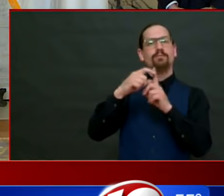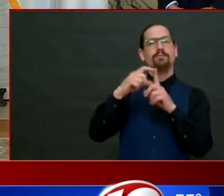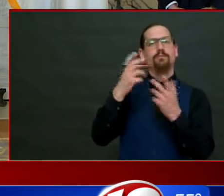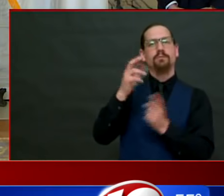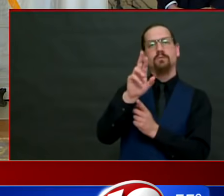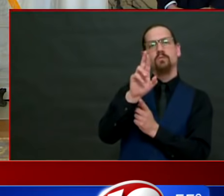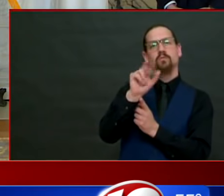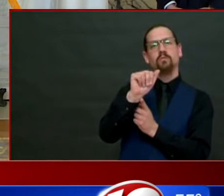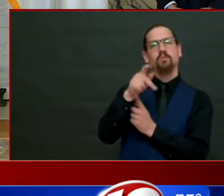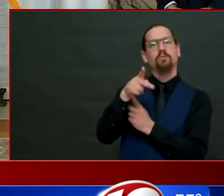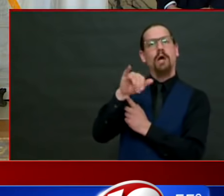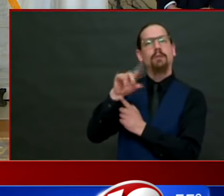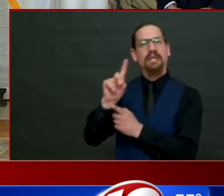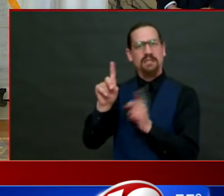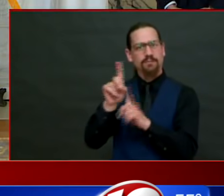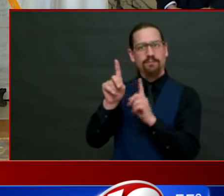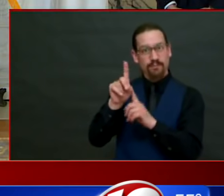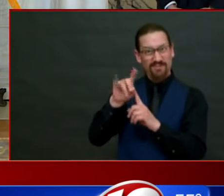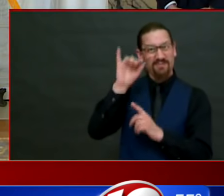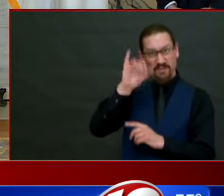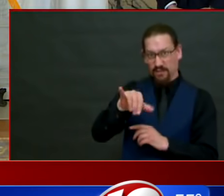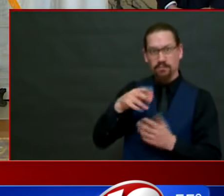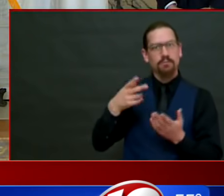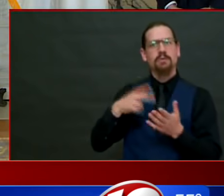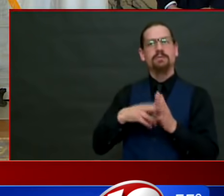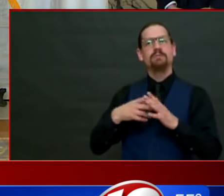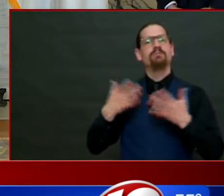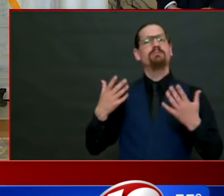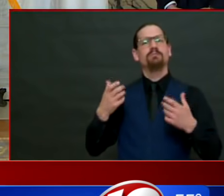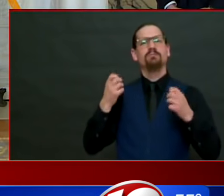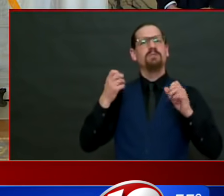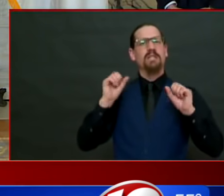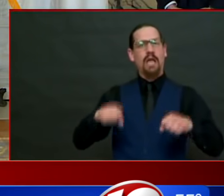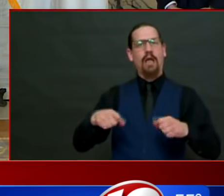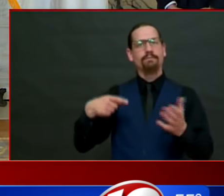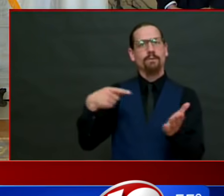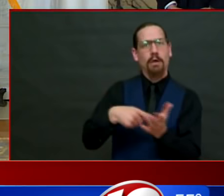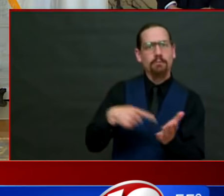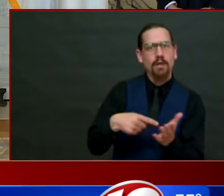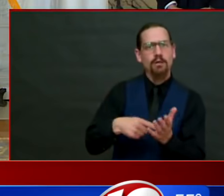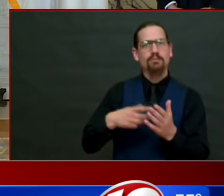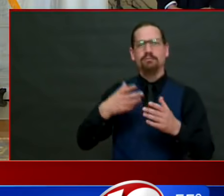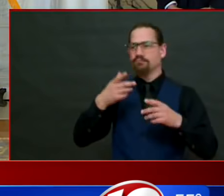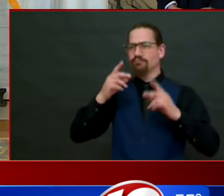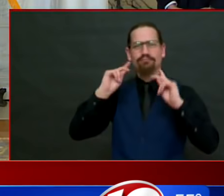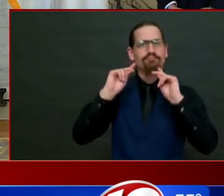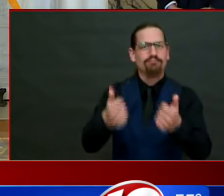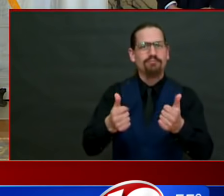ENSURE RAPID RELIABLE AFFORDABLE TESTING FOR EVERYBODY WHO HAS SYMPTOMS. IF A DOCTOR WERE